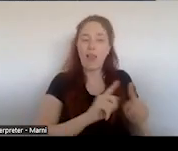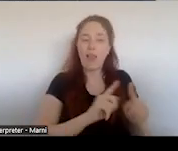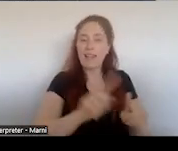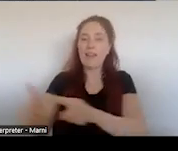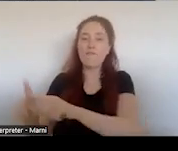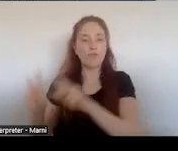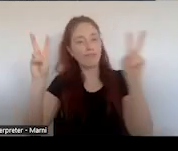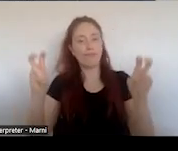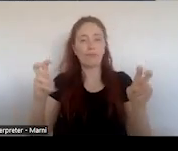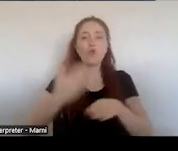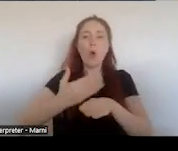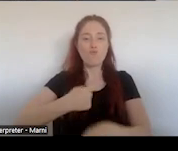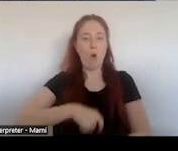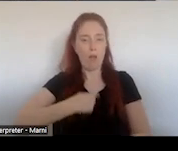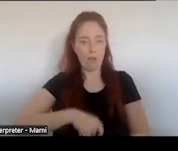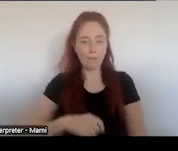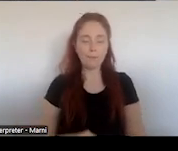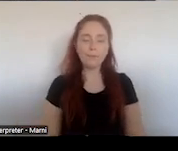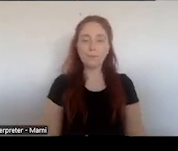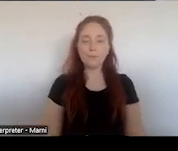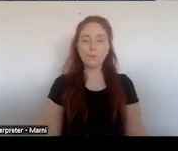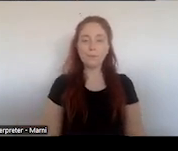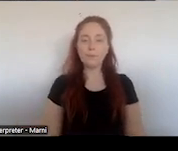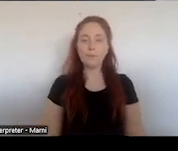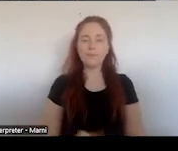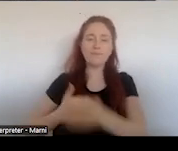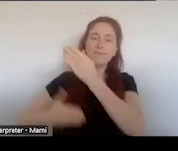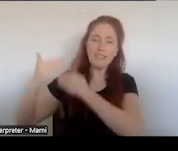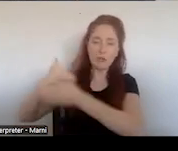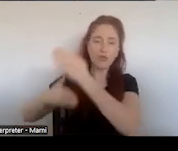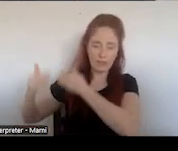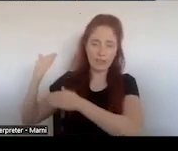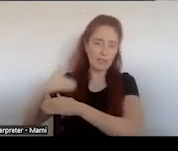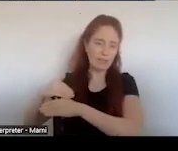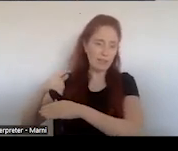Just going back in time, I think it is a little bit important to talk about how we got here